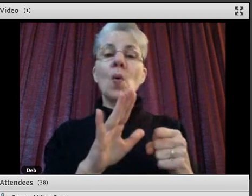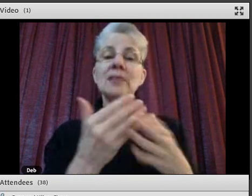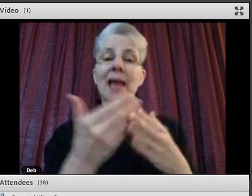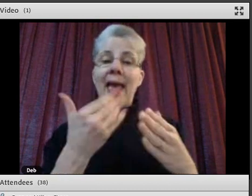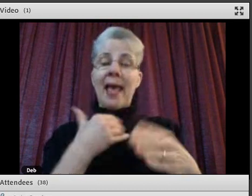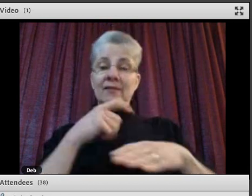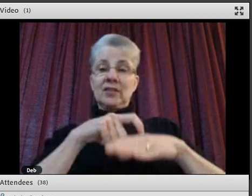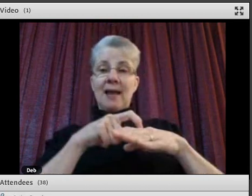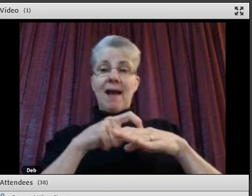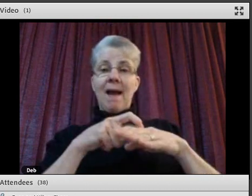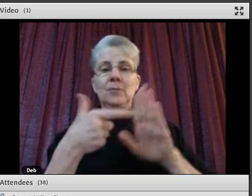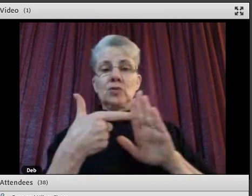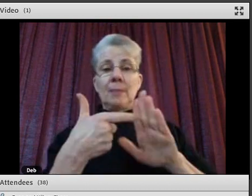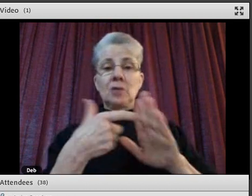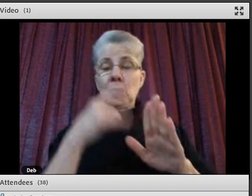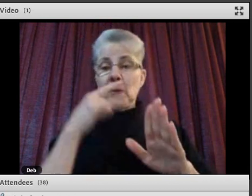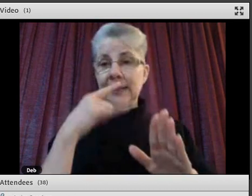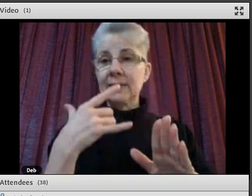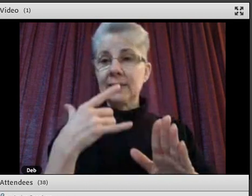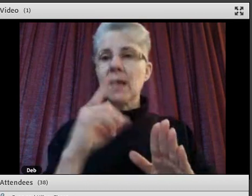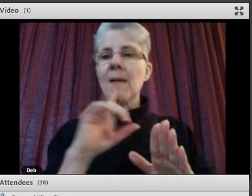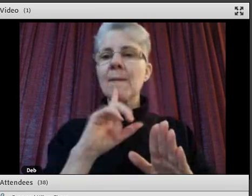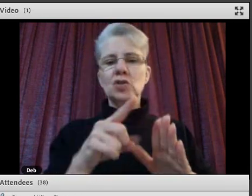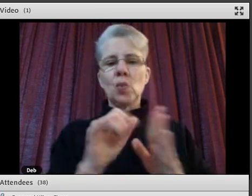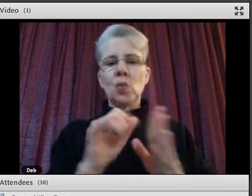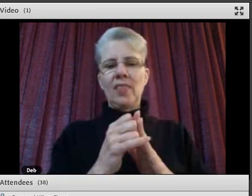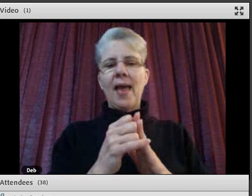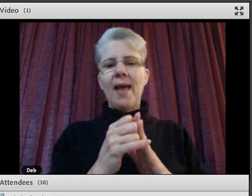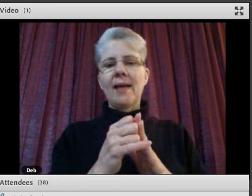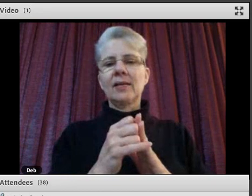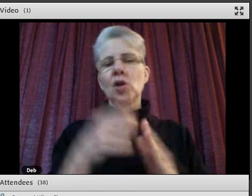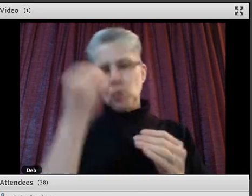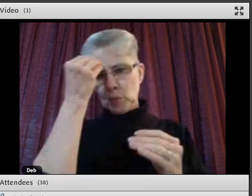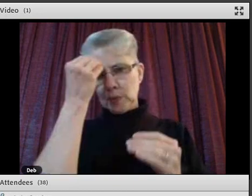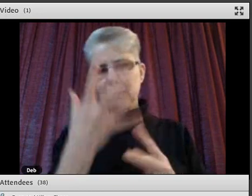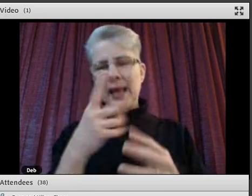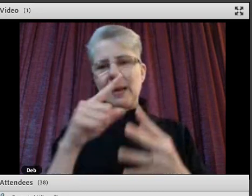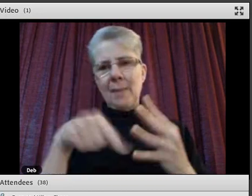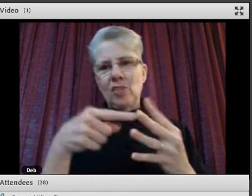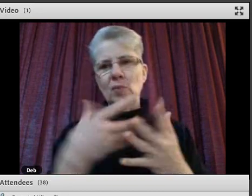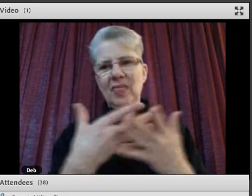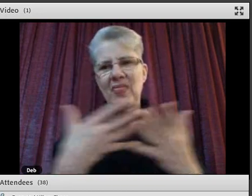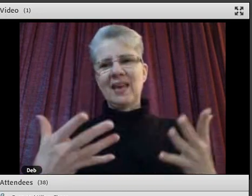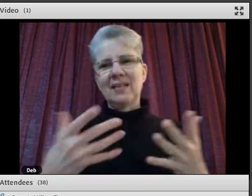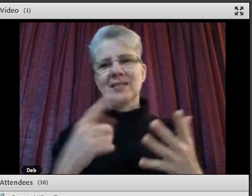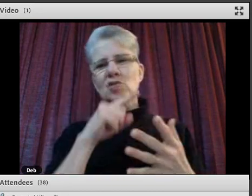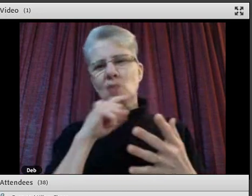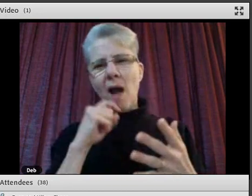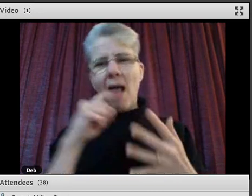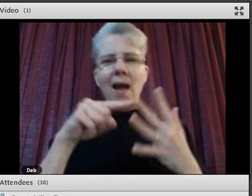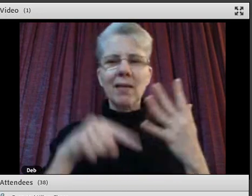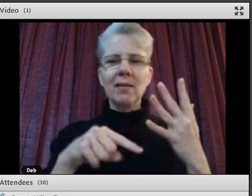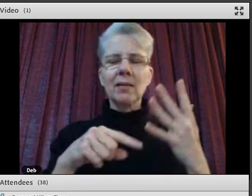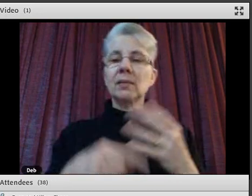to demonstrate for the kids, make sure you tell them all those little pieces. Ryan: And you can even try using some sandpaper